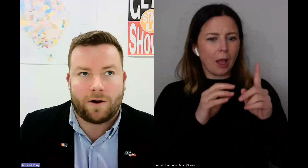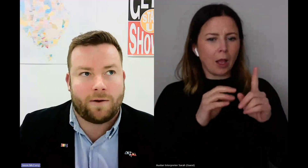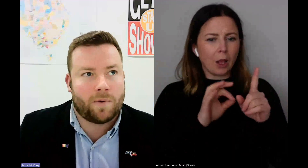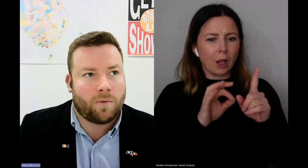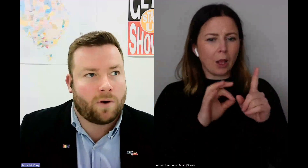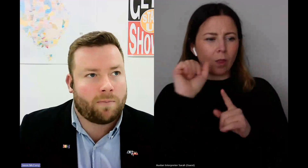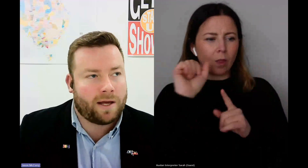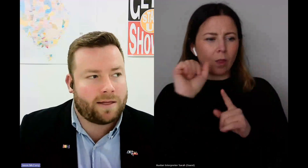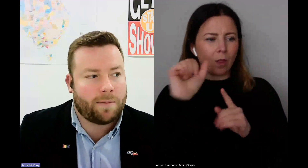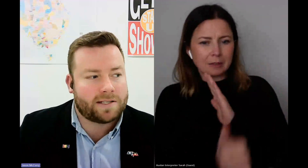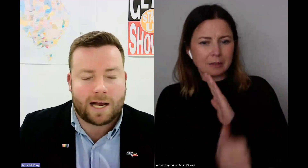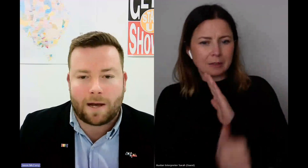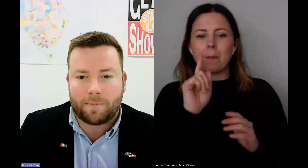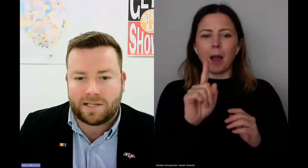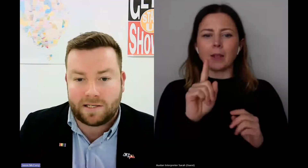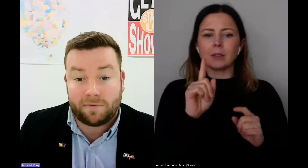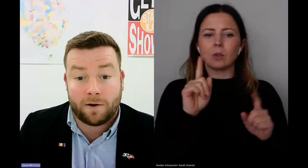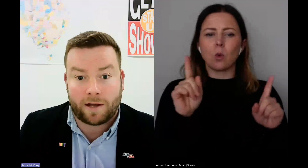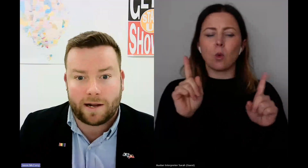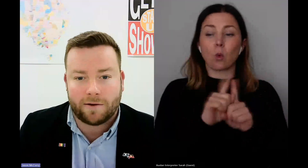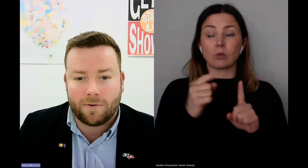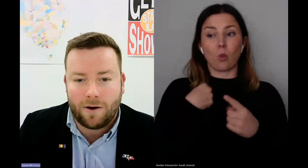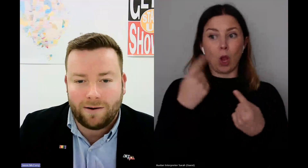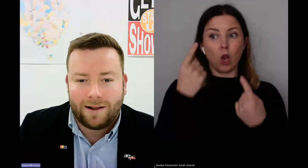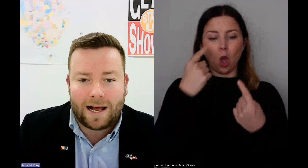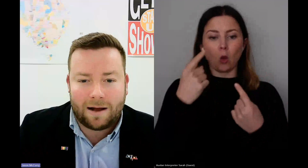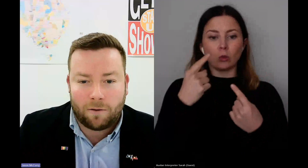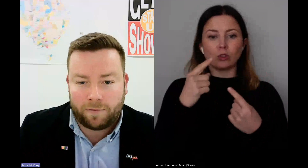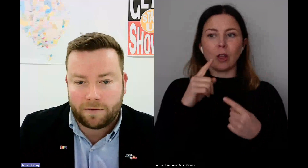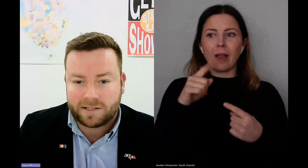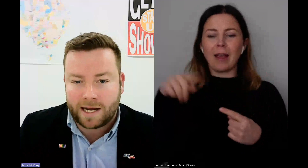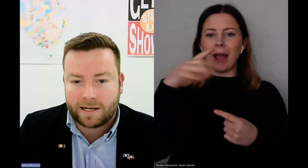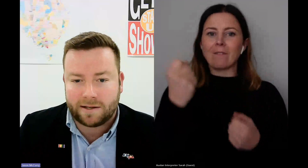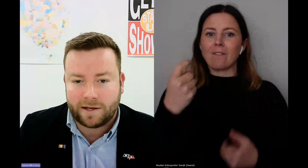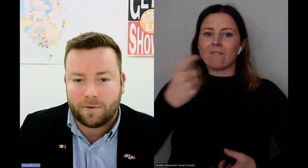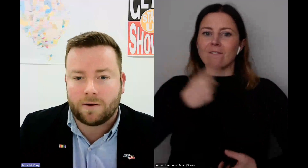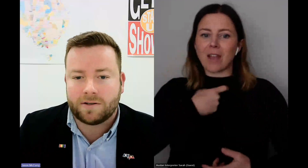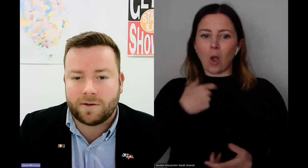... a big theme that's come up is this fear of getting it wrong or fear of saying something wrong,